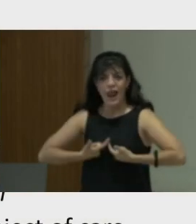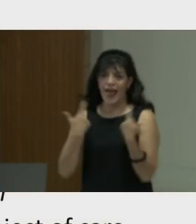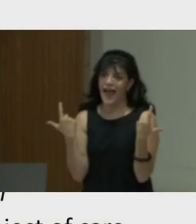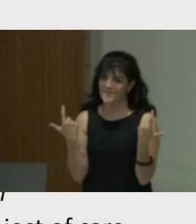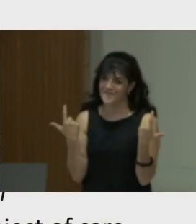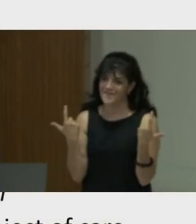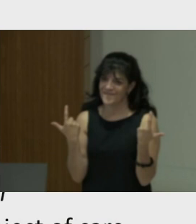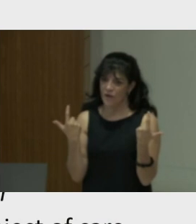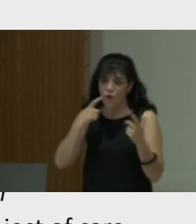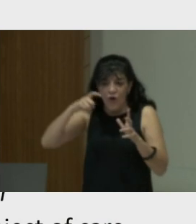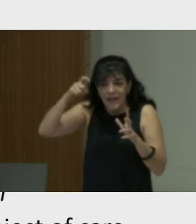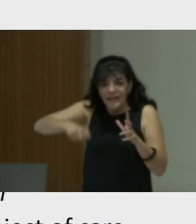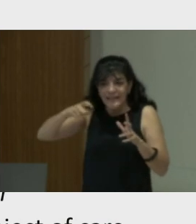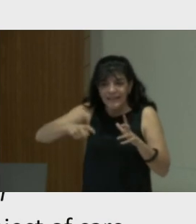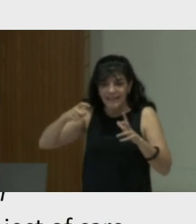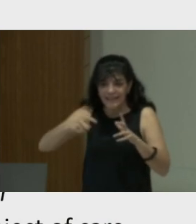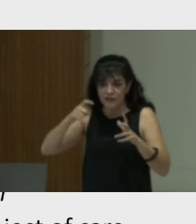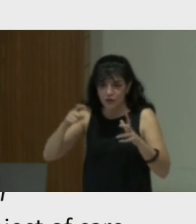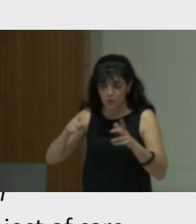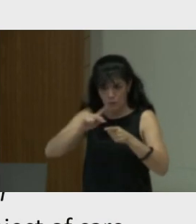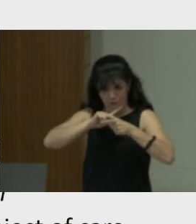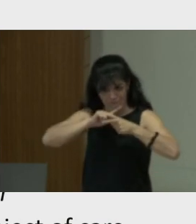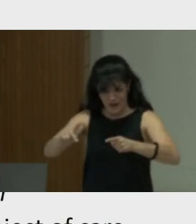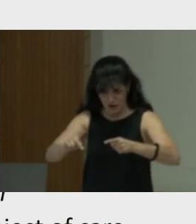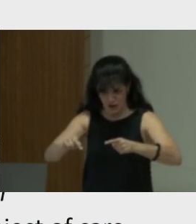to the need for robust professional standards